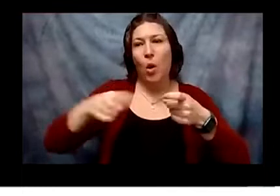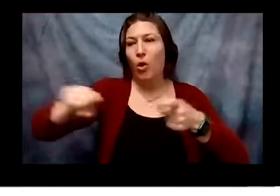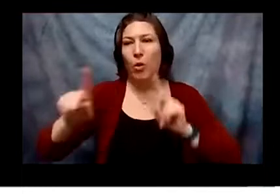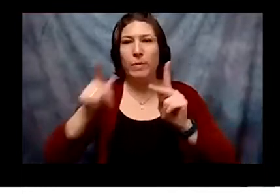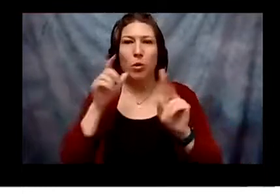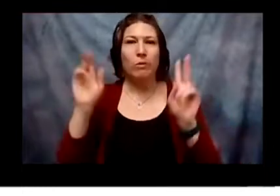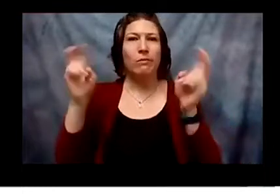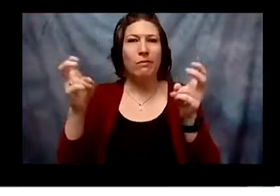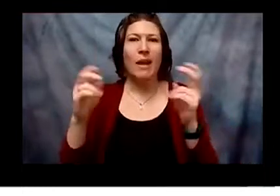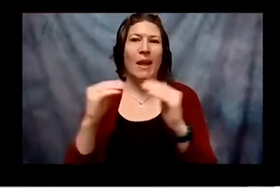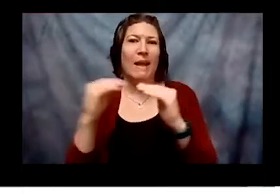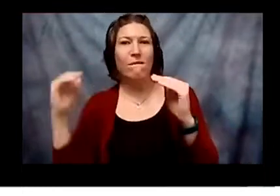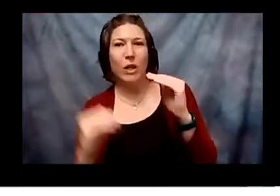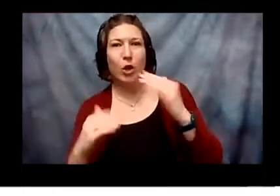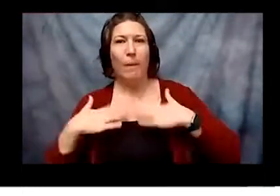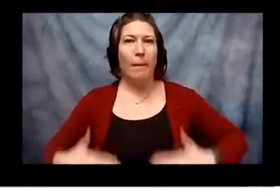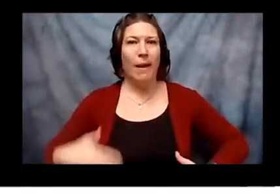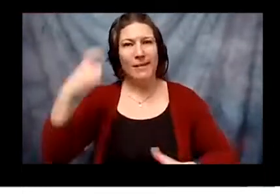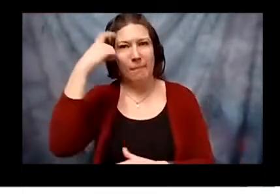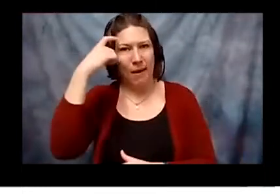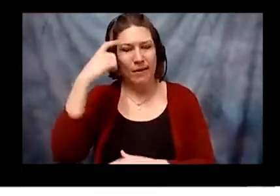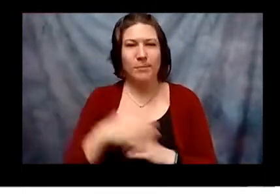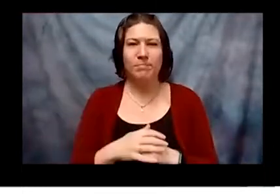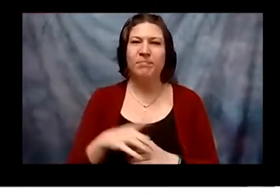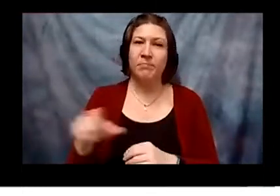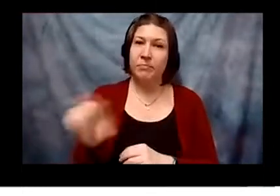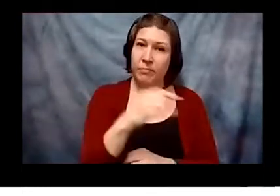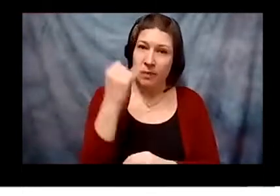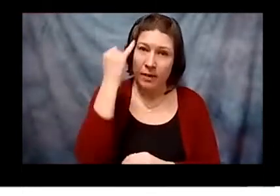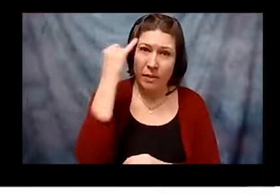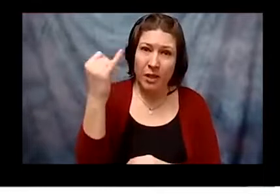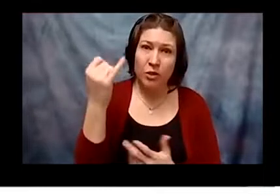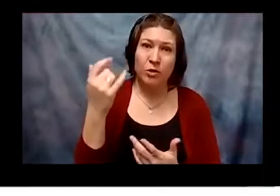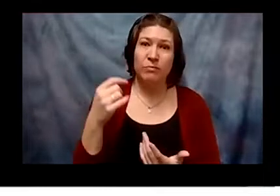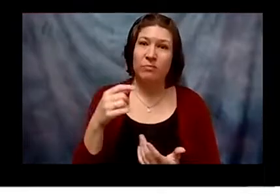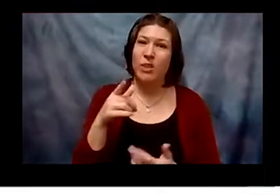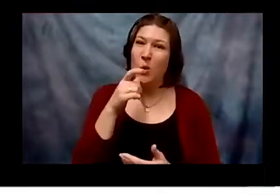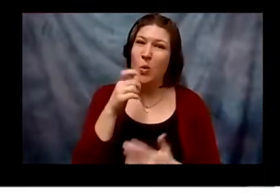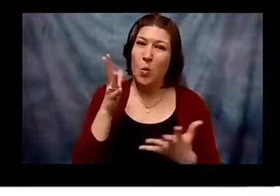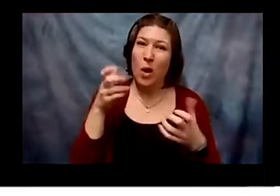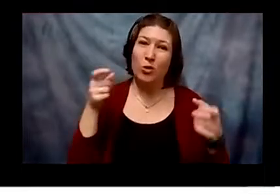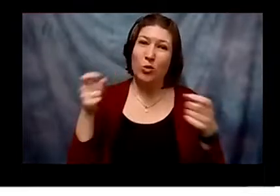and minds" unquote. I think you can imagine whom they wanted to control.